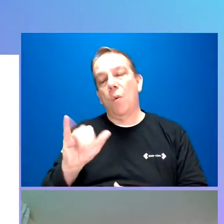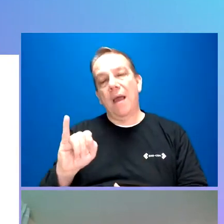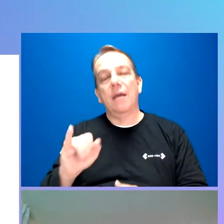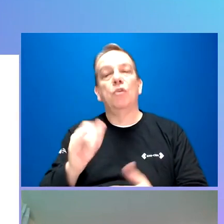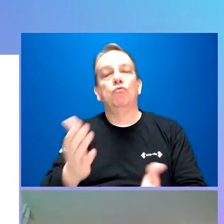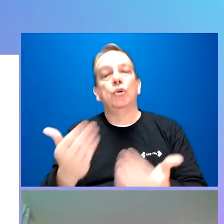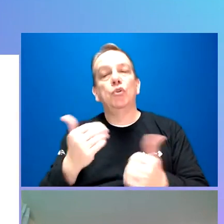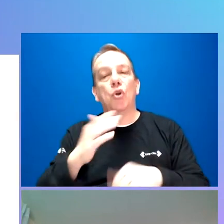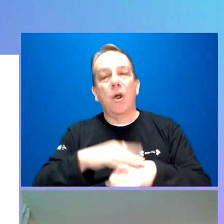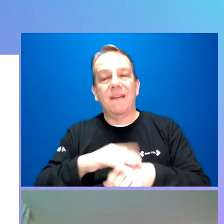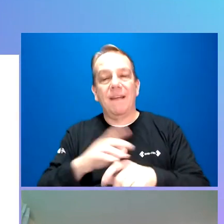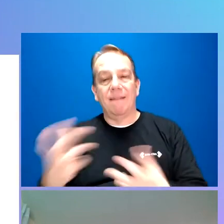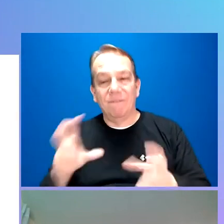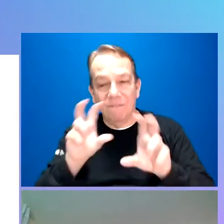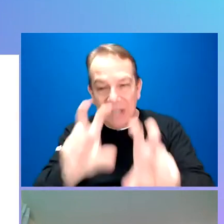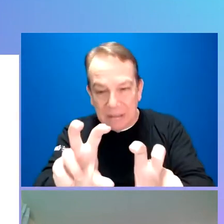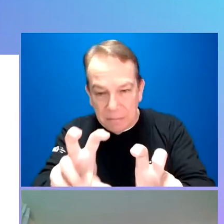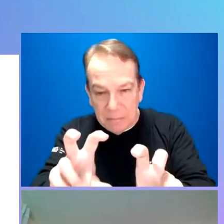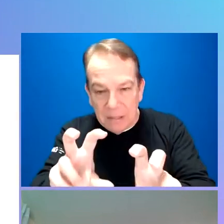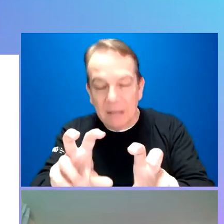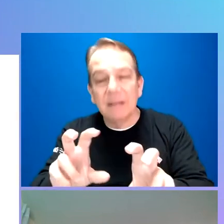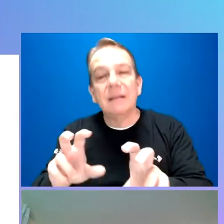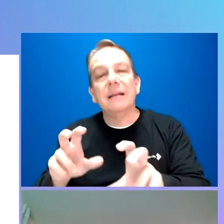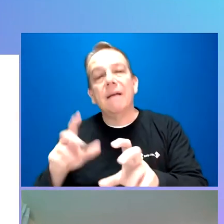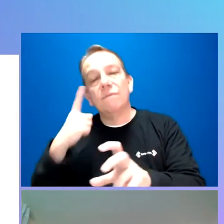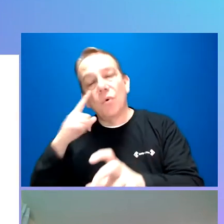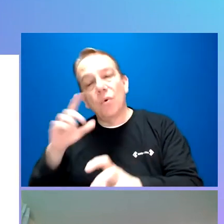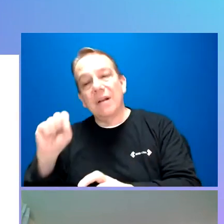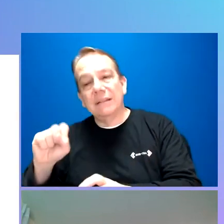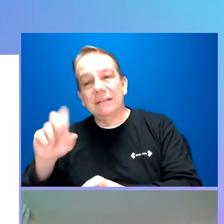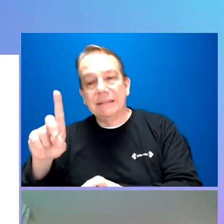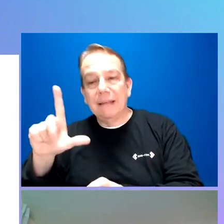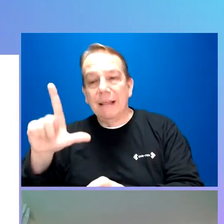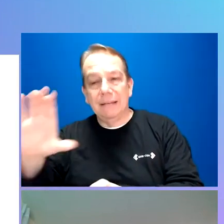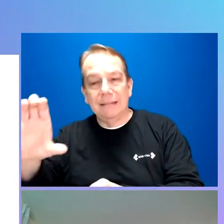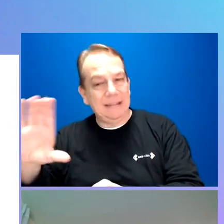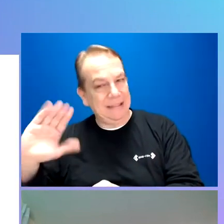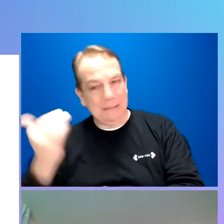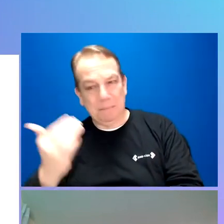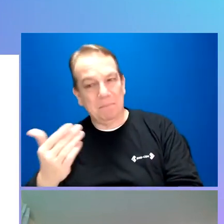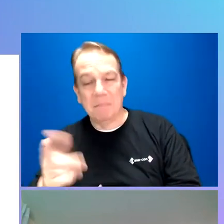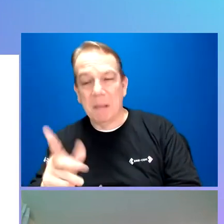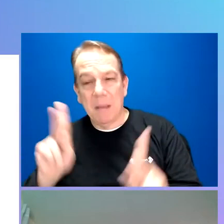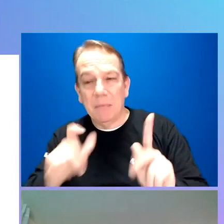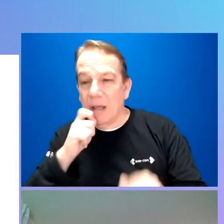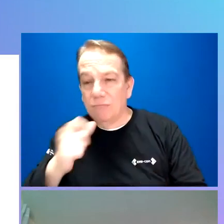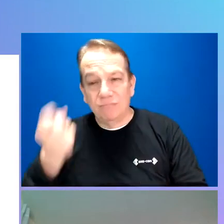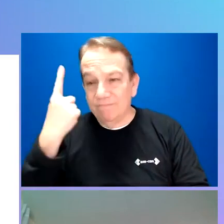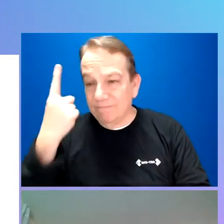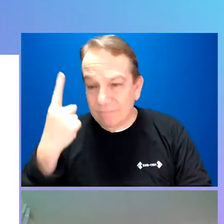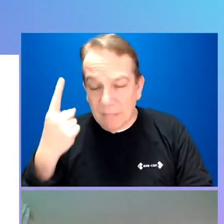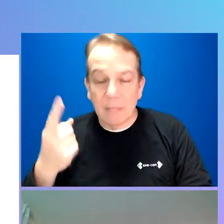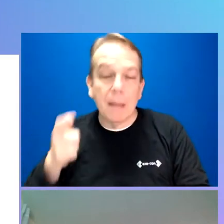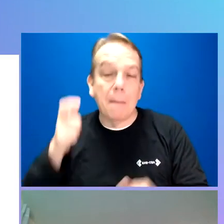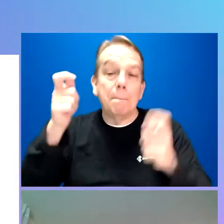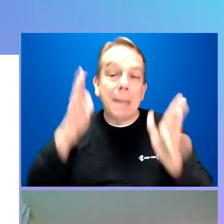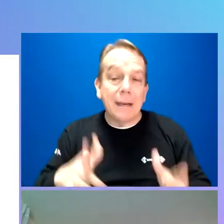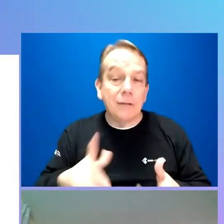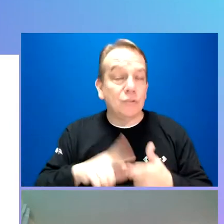in the SDLC. Right. So, um, uh, managers product owners,